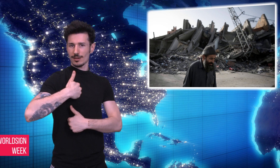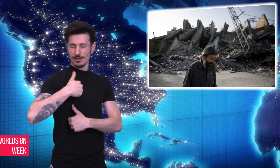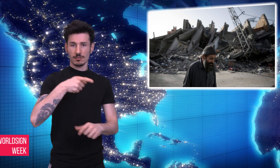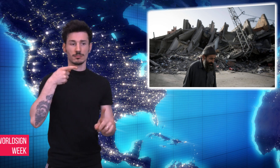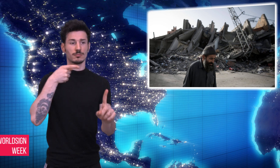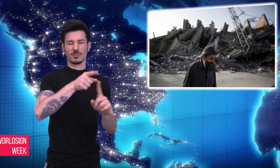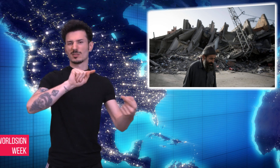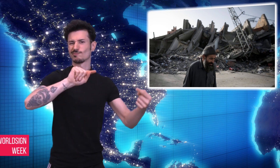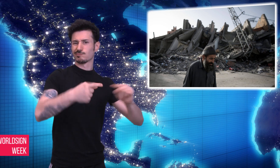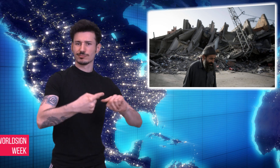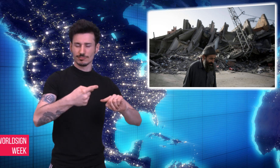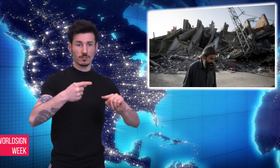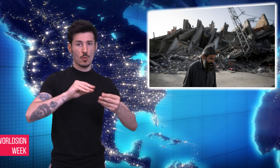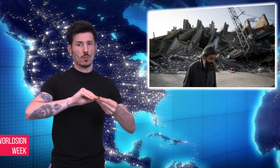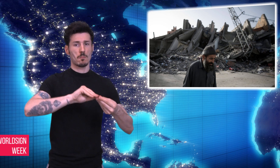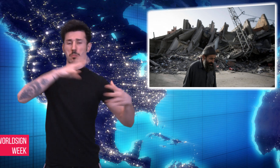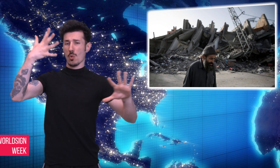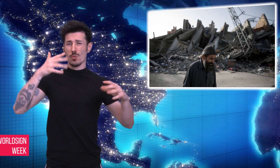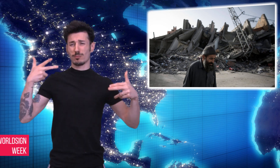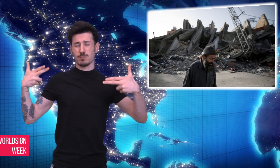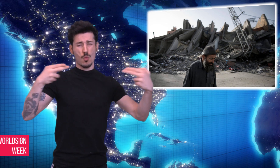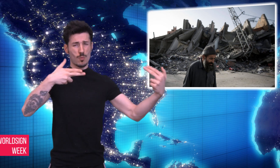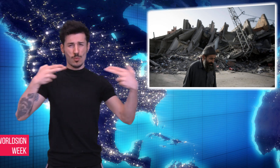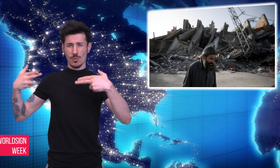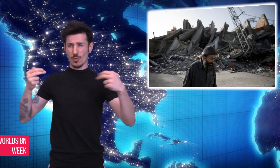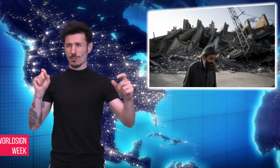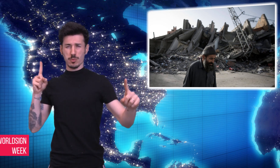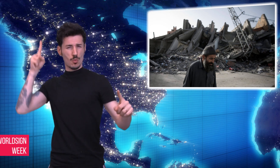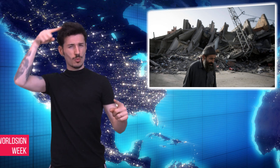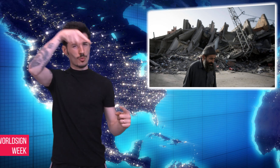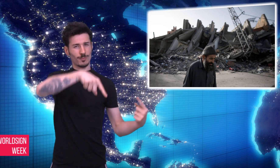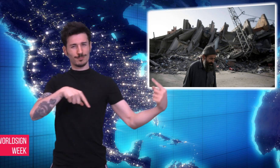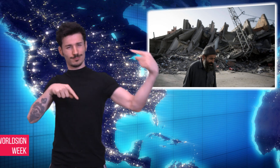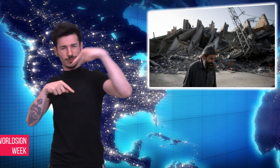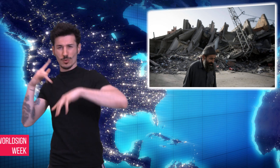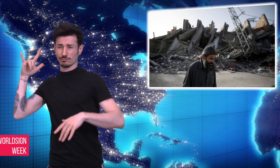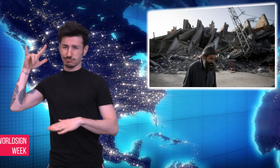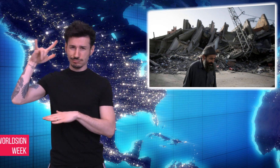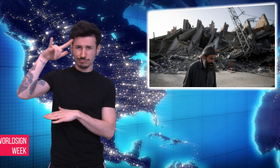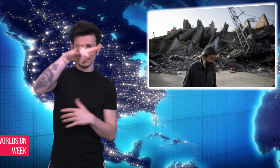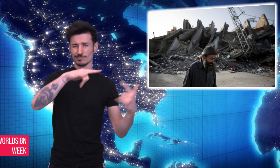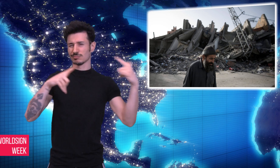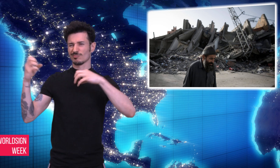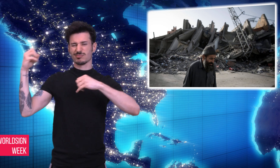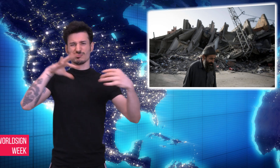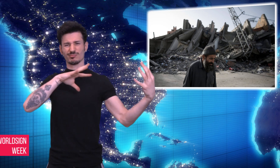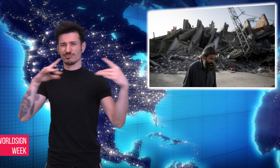group fired shots across the Gaza-Israel border, wounding two